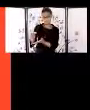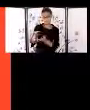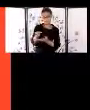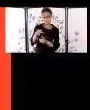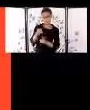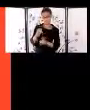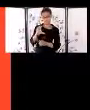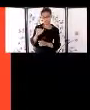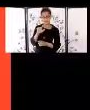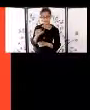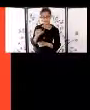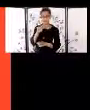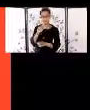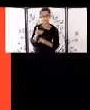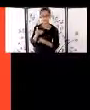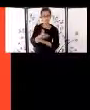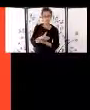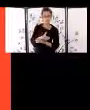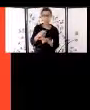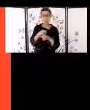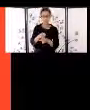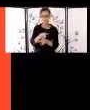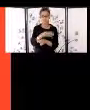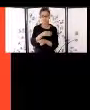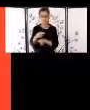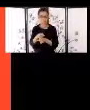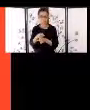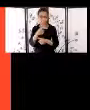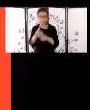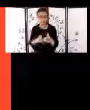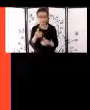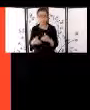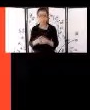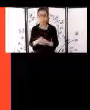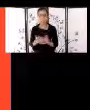and production phase of a project and now you’d like to apply for the post-production